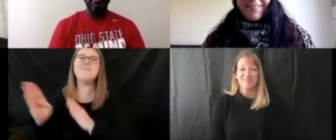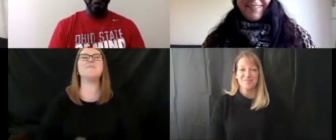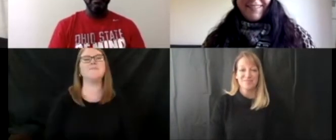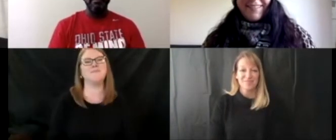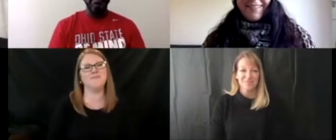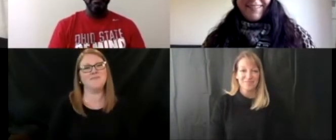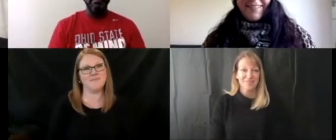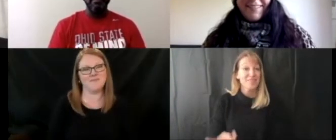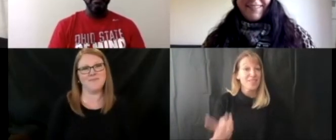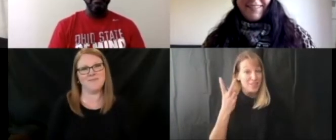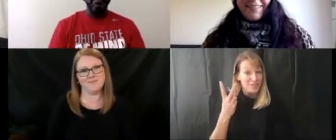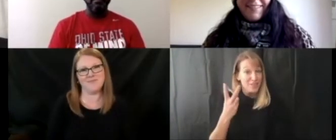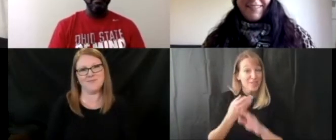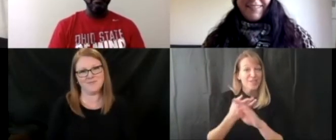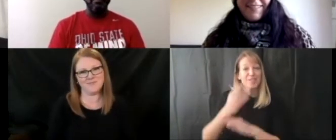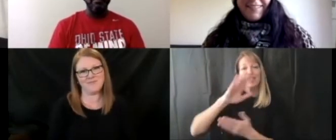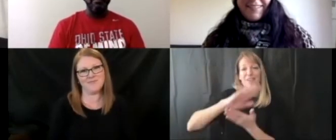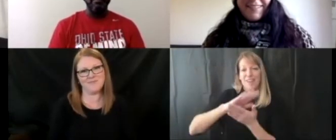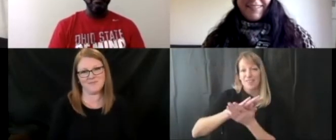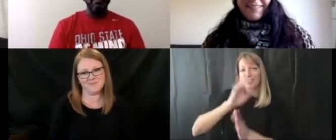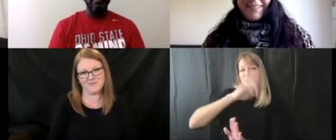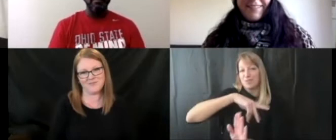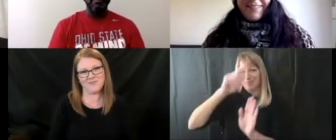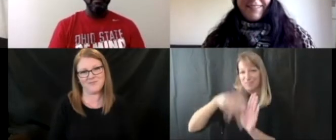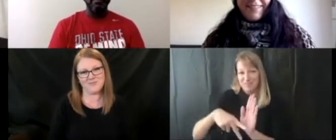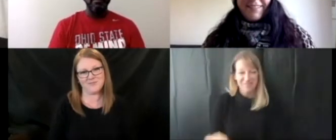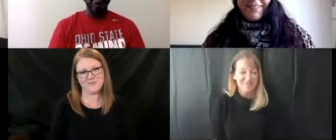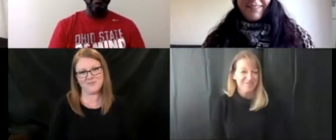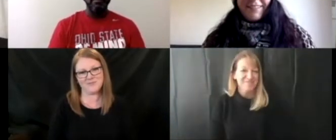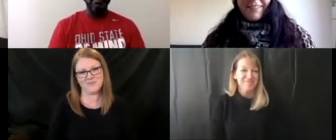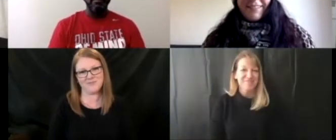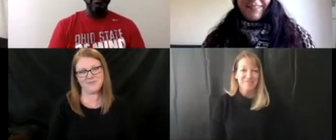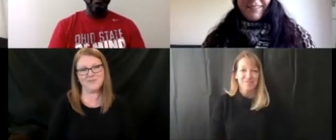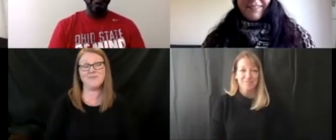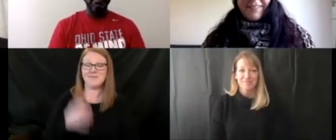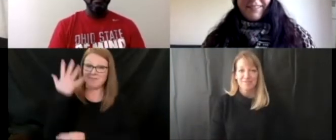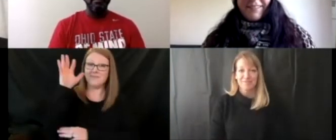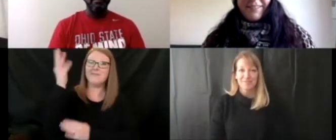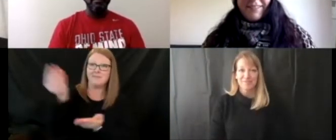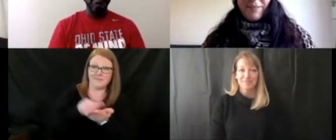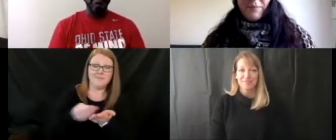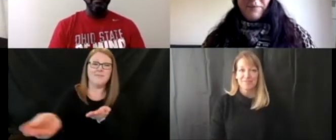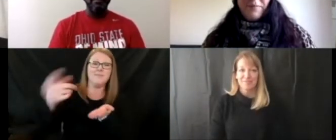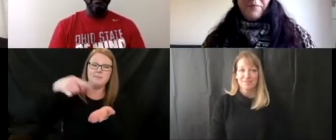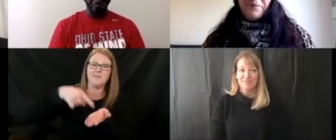two after-school programs and an invoice for a tree